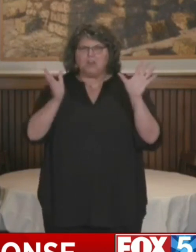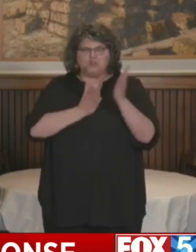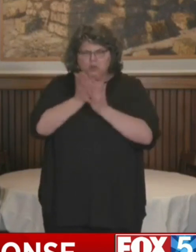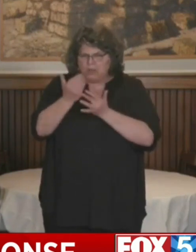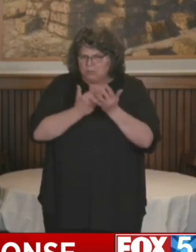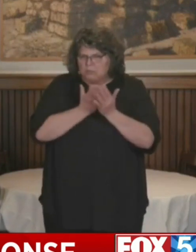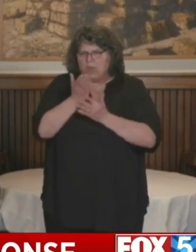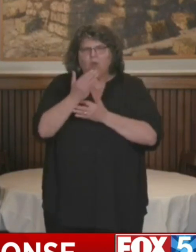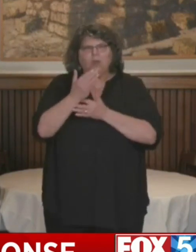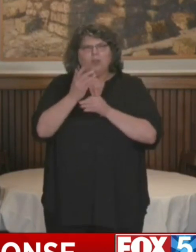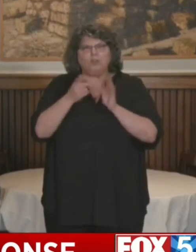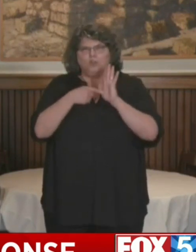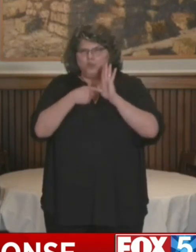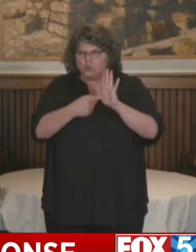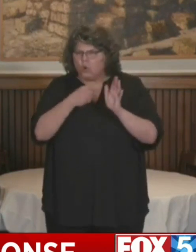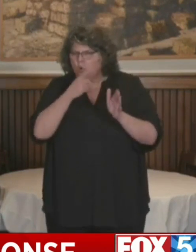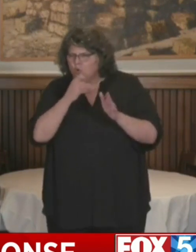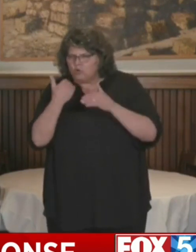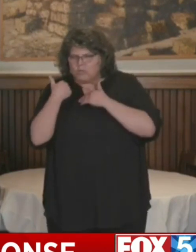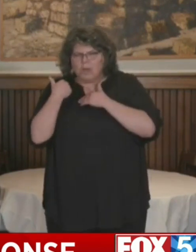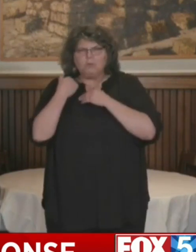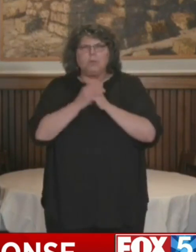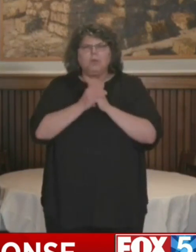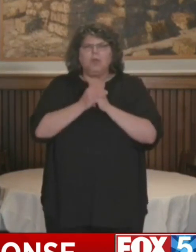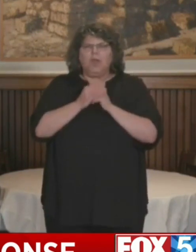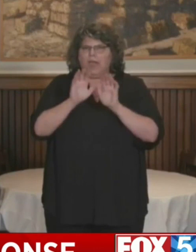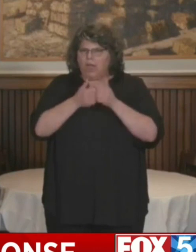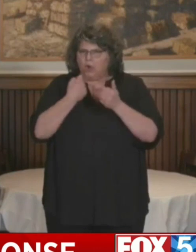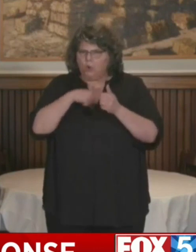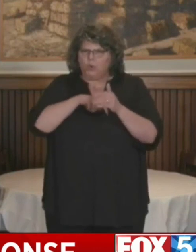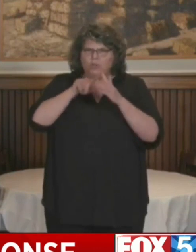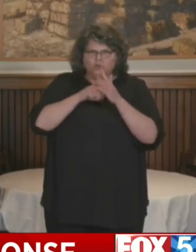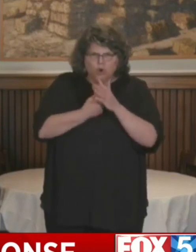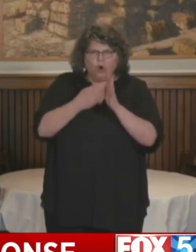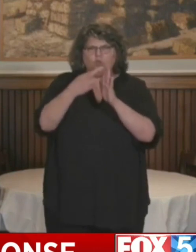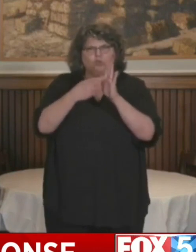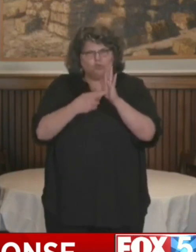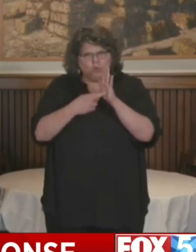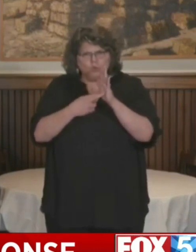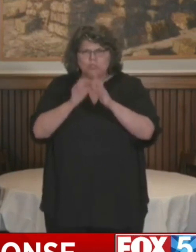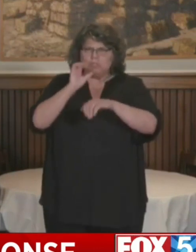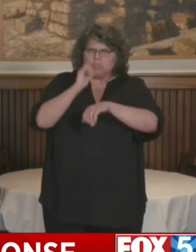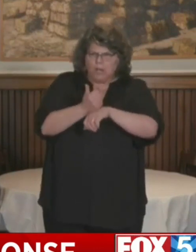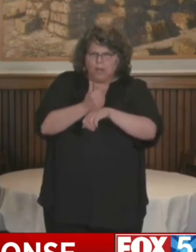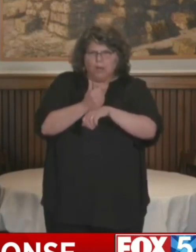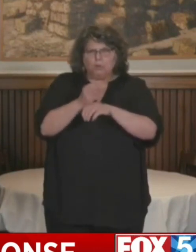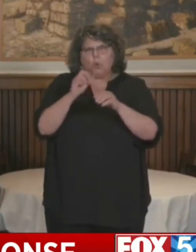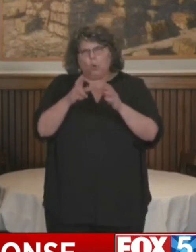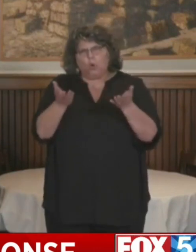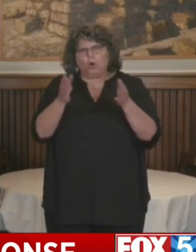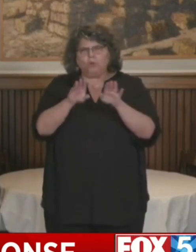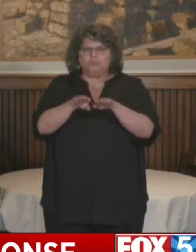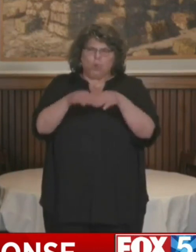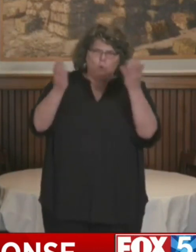US THE SAME TIME. WE NEED TO HOLD ALL OF OUR CELLS TO ACCOUNT. TRANSPARENCY, REAL ACCOUNTABILITY IN TERMS THE